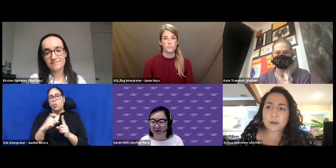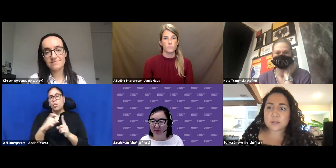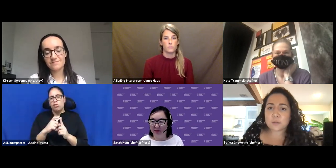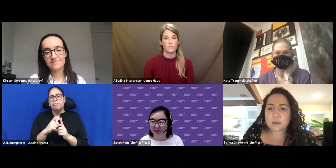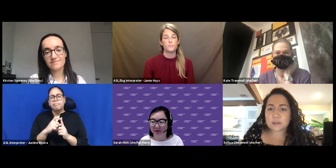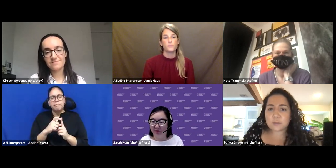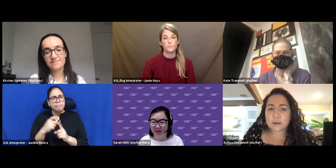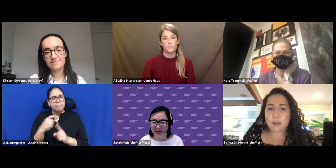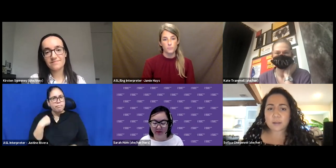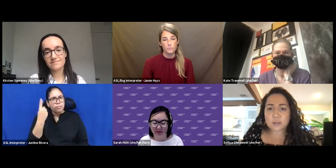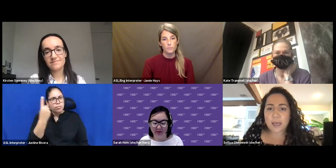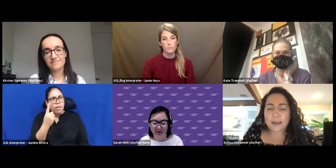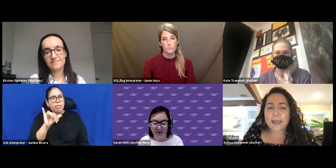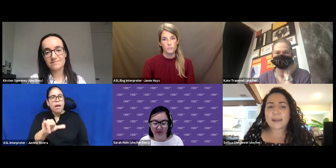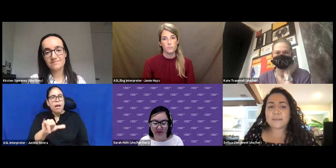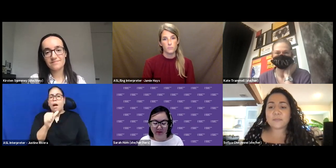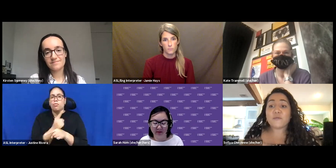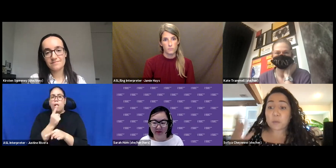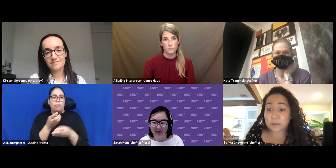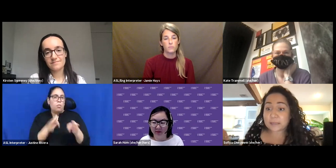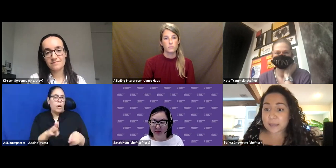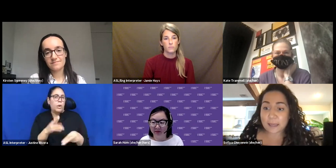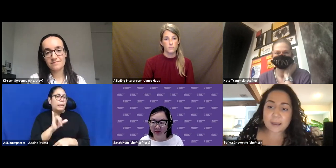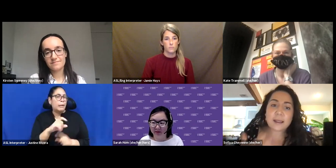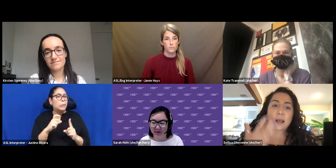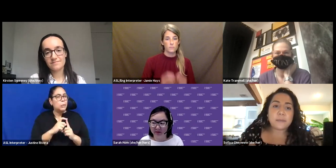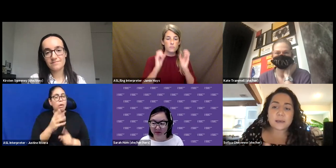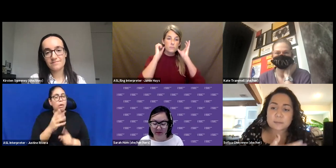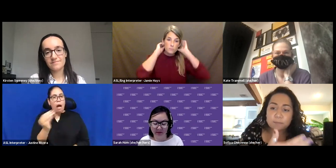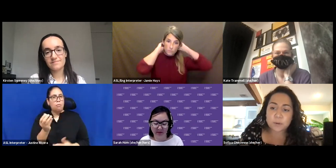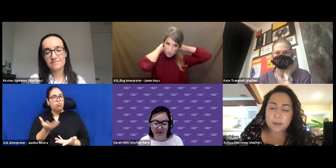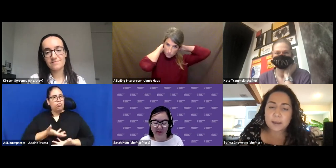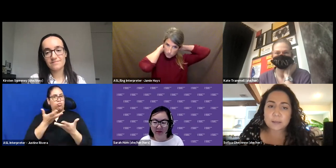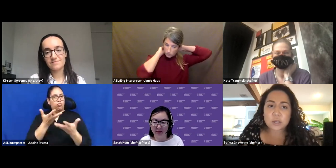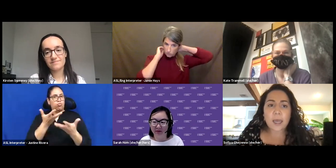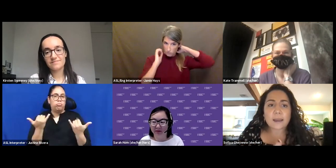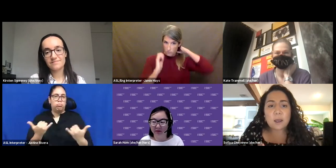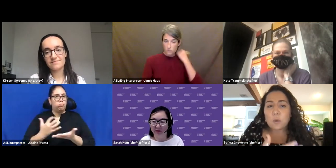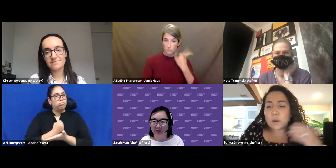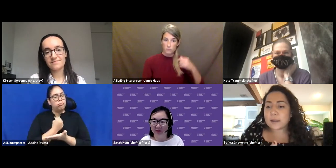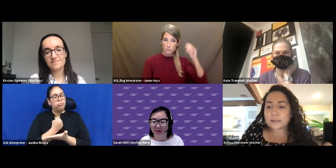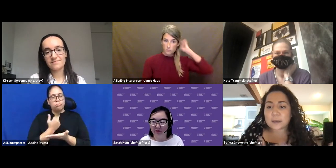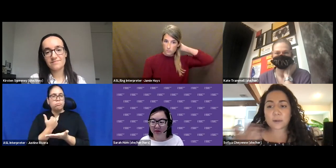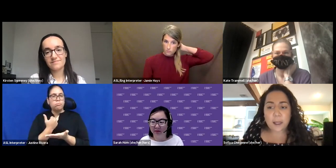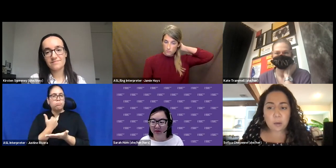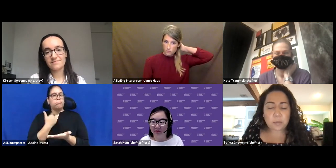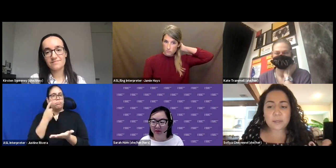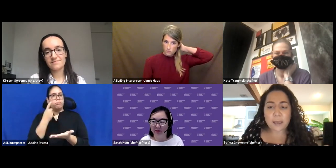I just wanted to acknowledge that and verbally say that, because putting it in the chat wouldn't necessarily help that